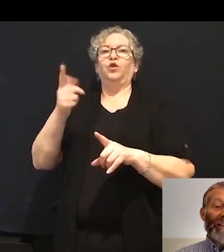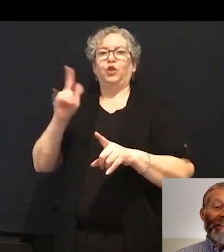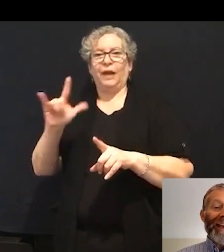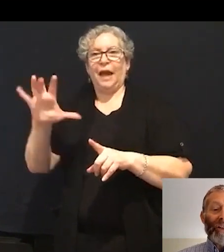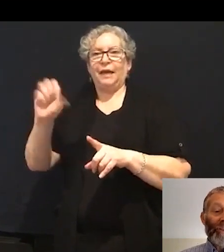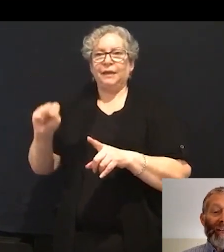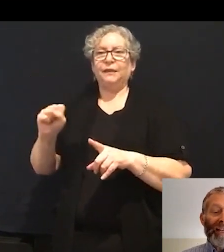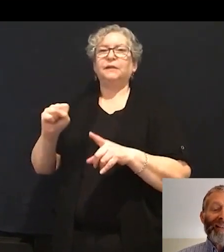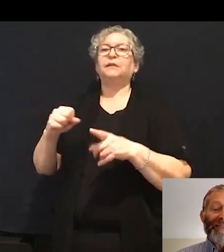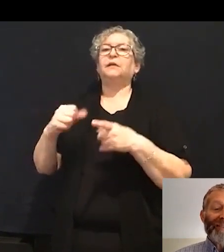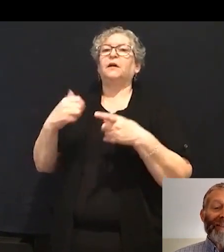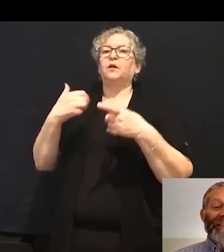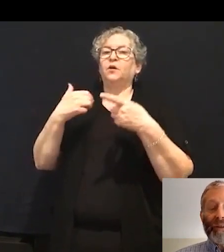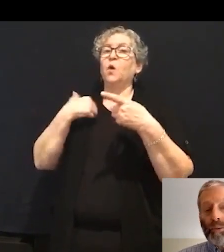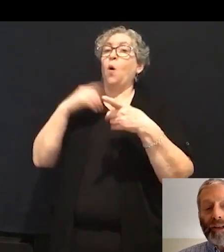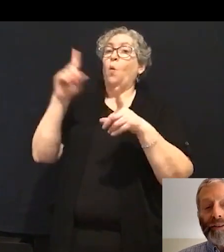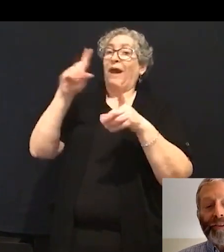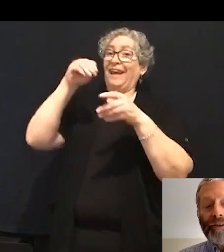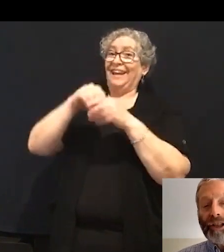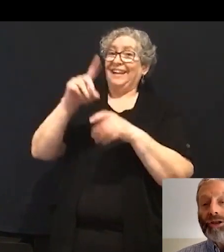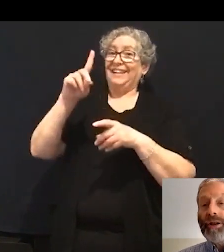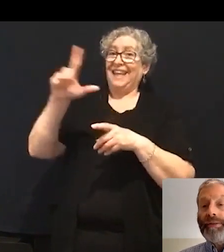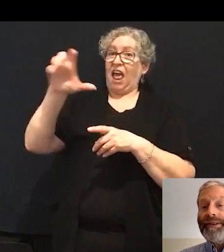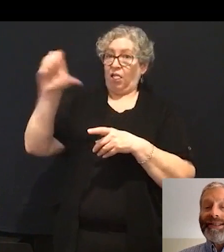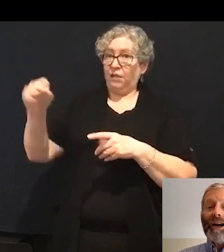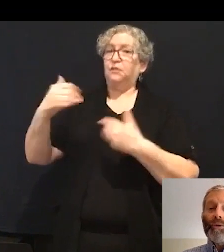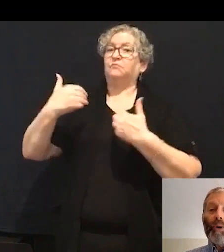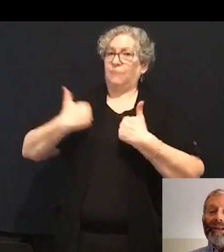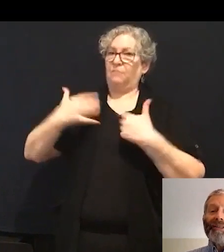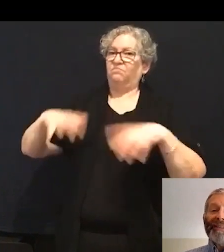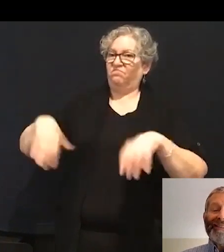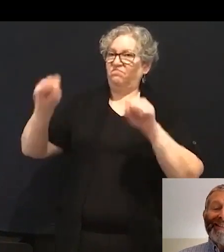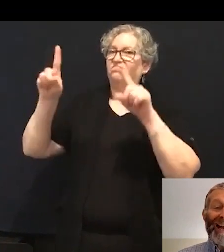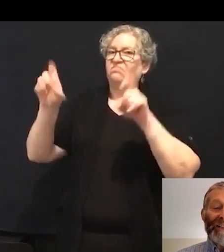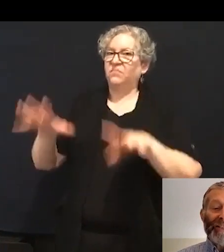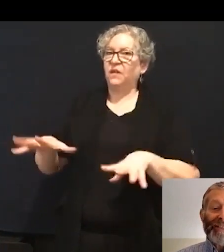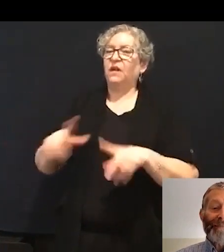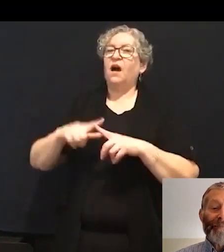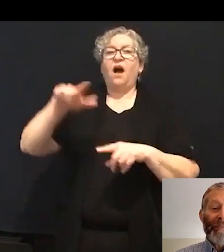Allergan has a study at Retina Foundation of the Southwest in Dallas.